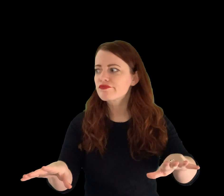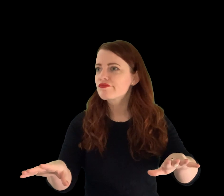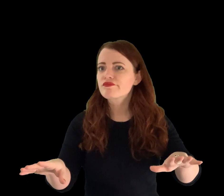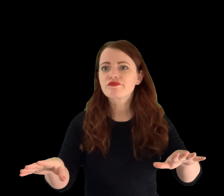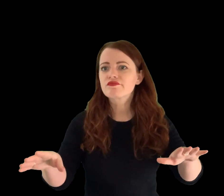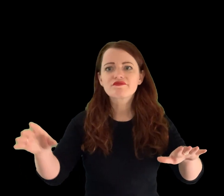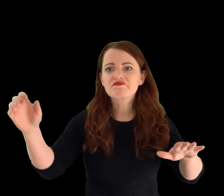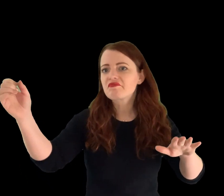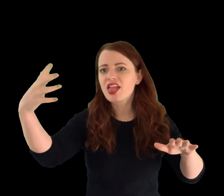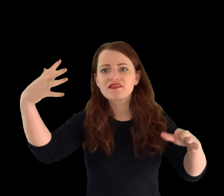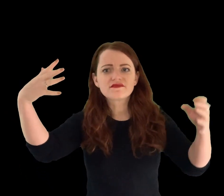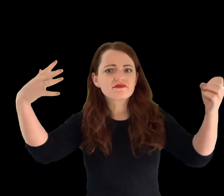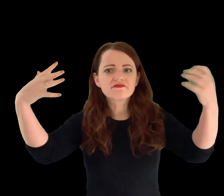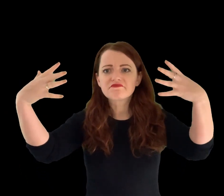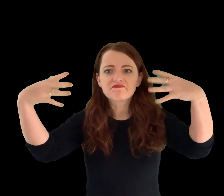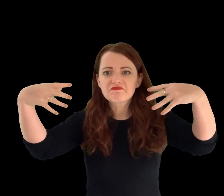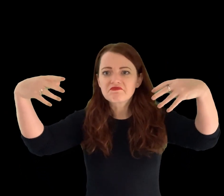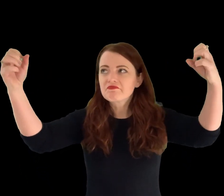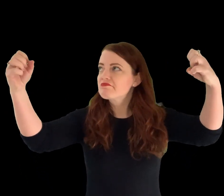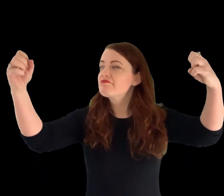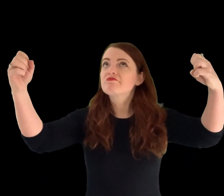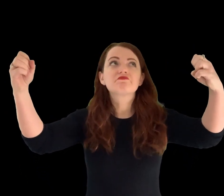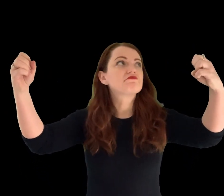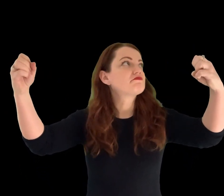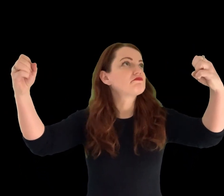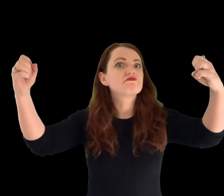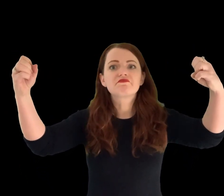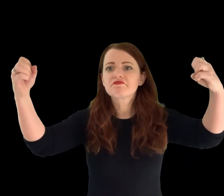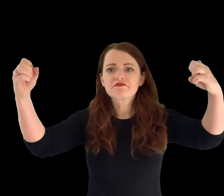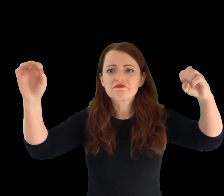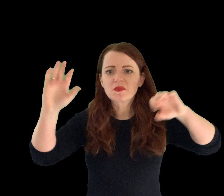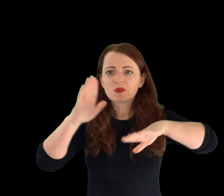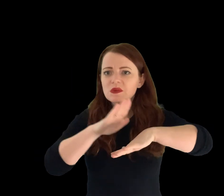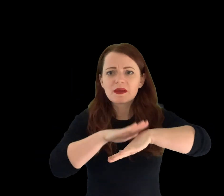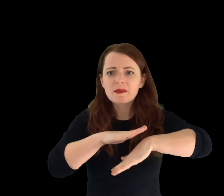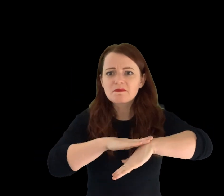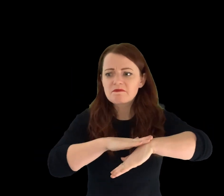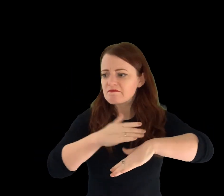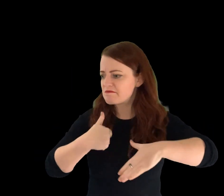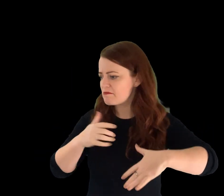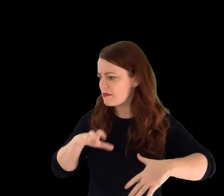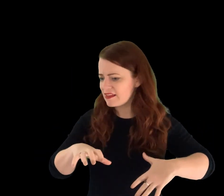No light no light And so, no time No time and no place